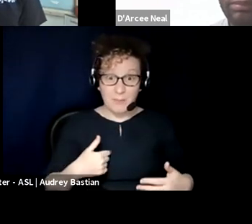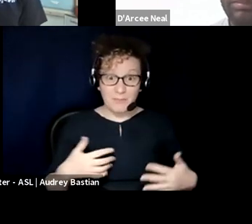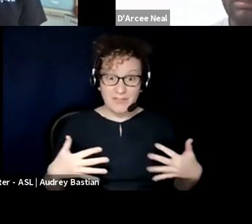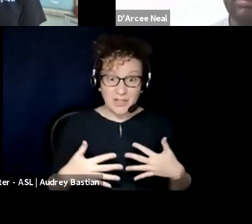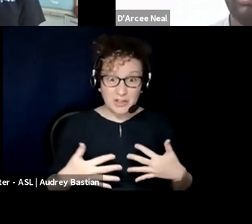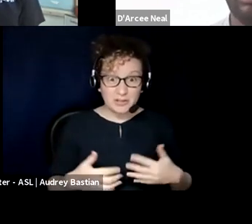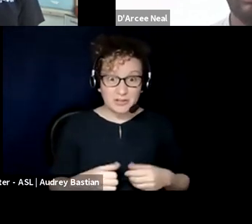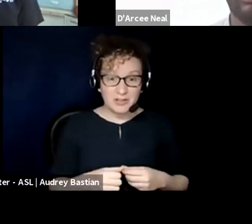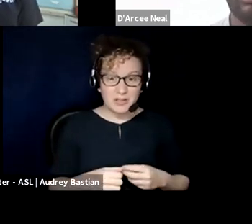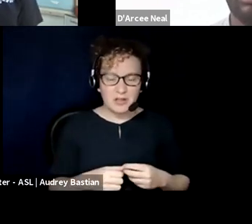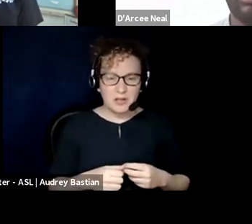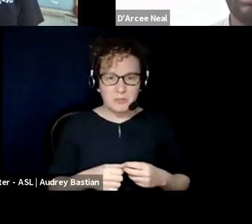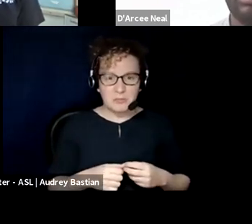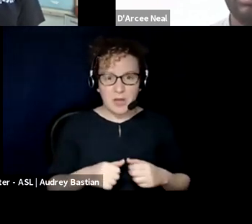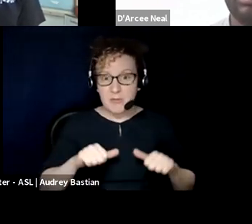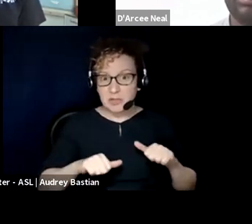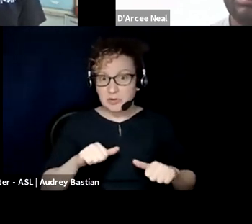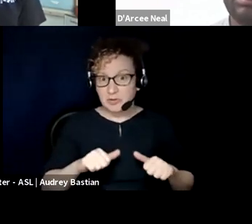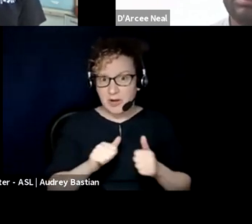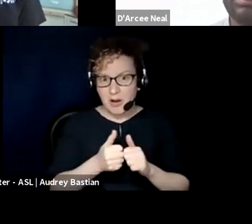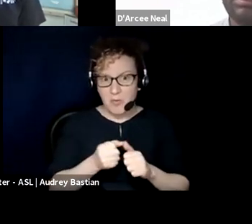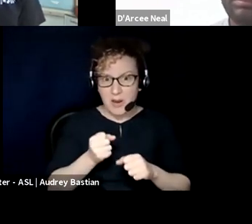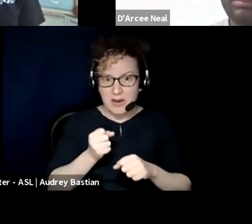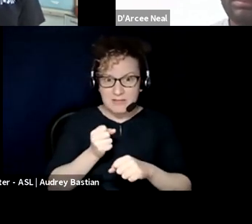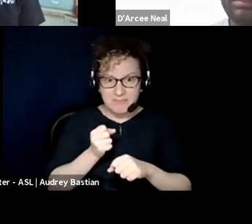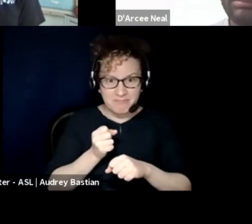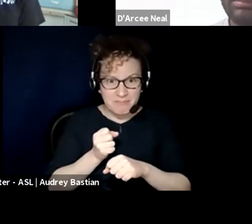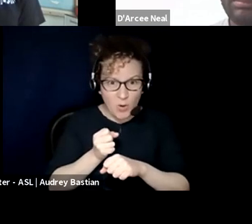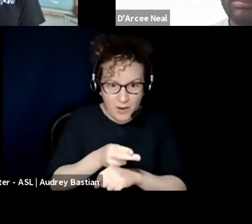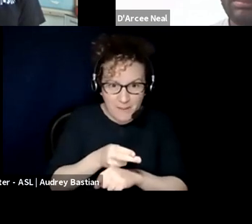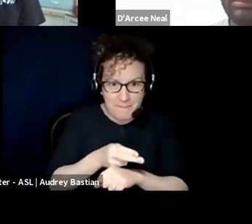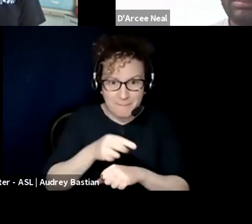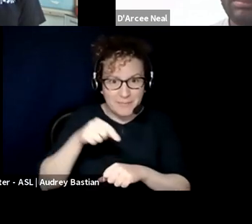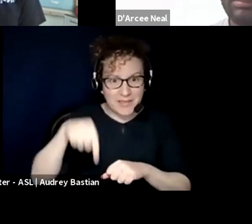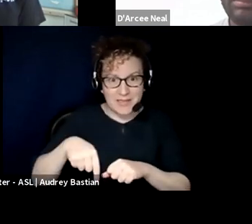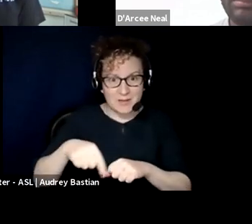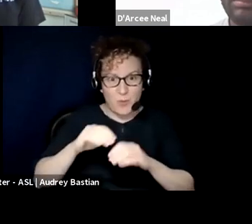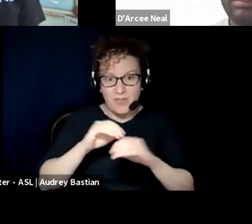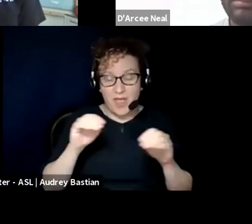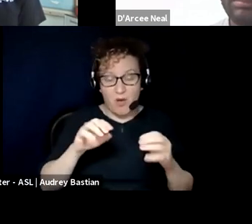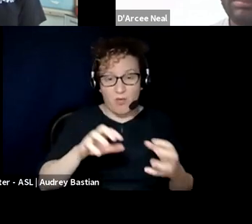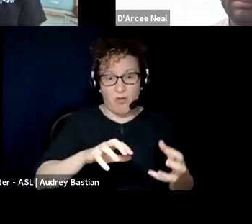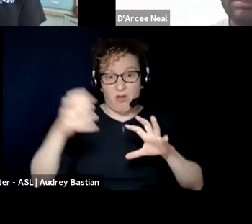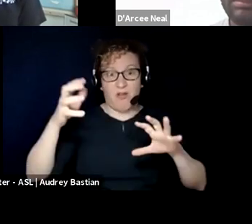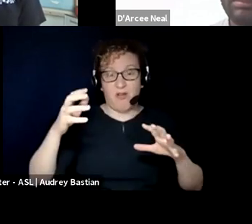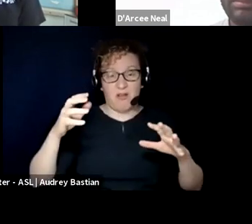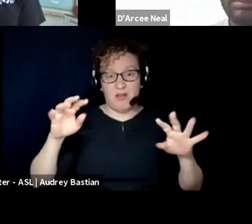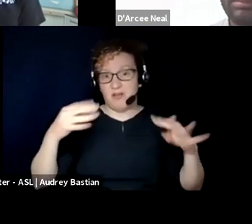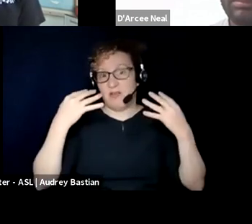were like how do I tackle this without making a big scene without making a big scene for my safety and